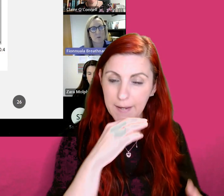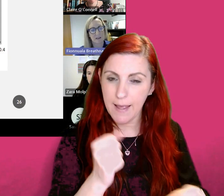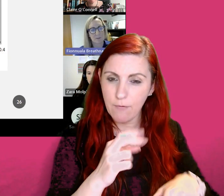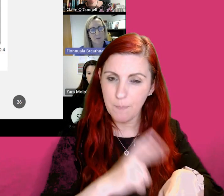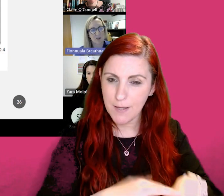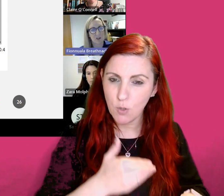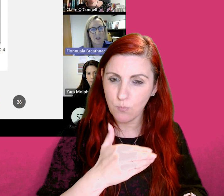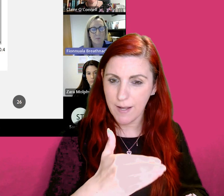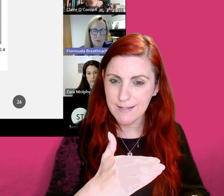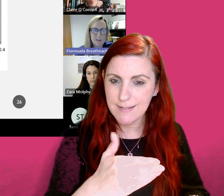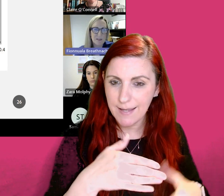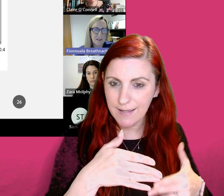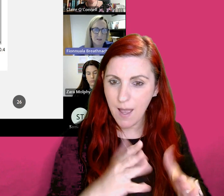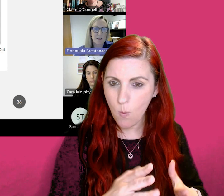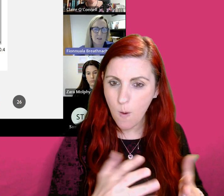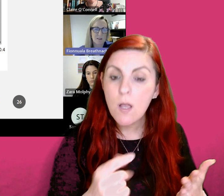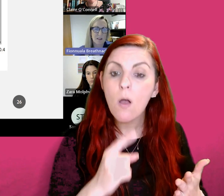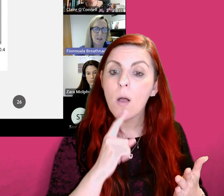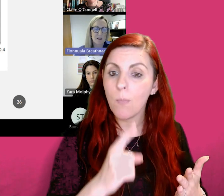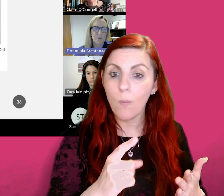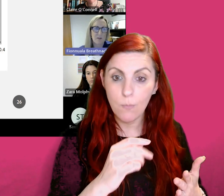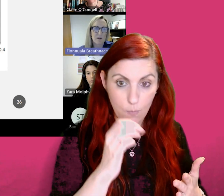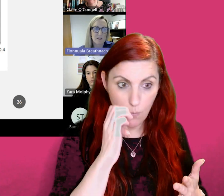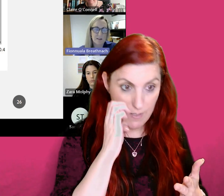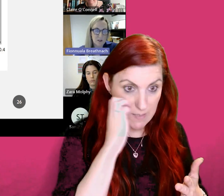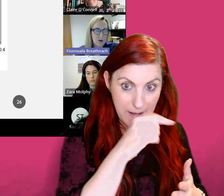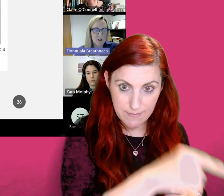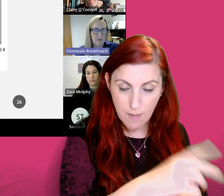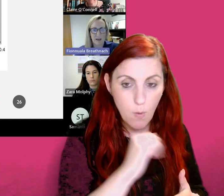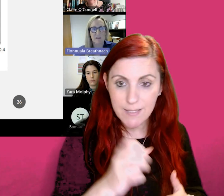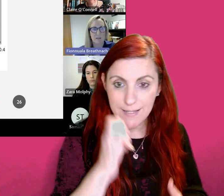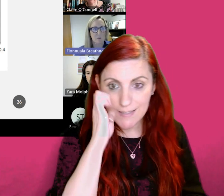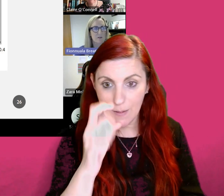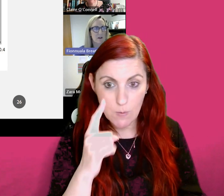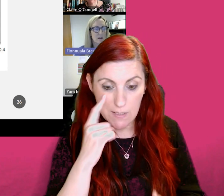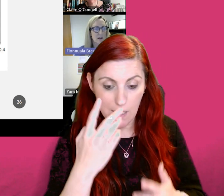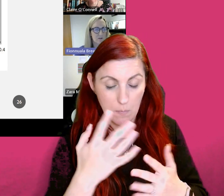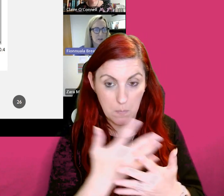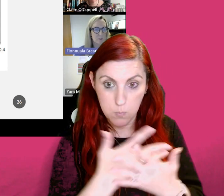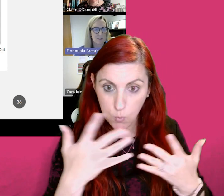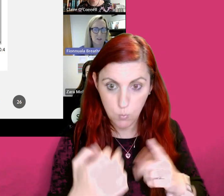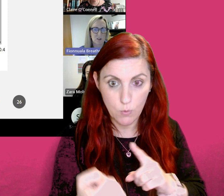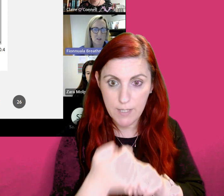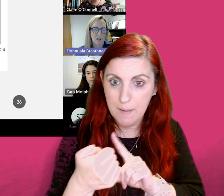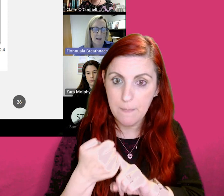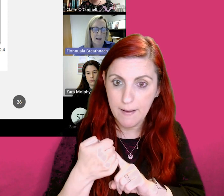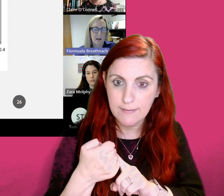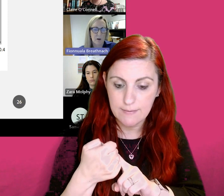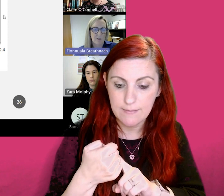what we expected but we didn't expect to see the very dark effect that we've have demonstrated um